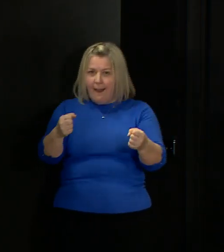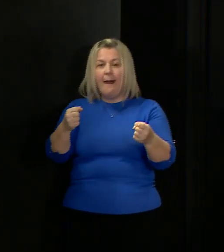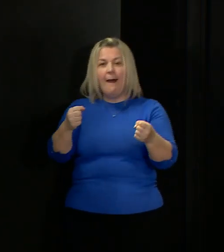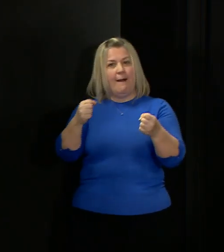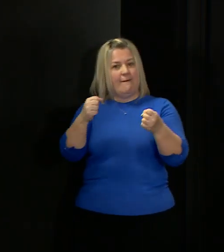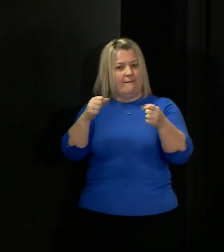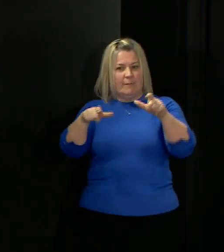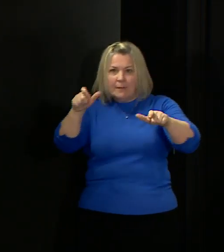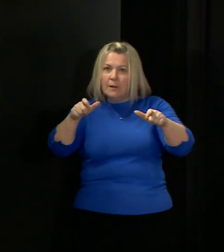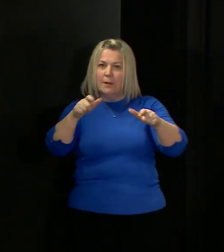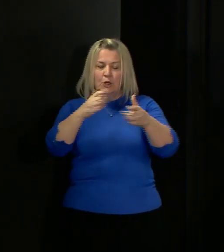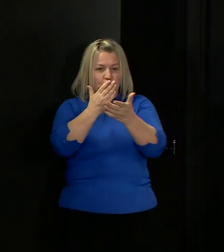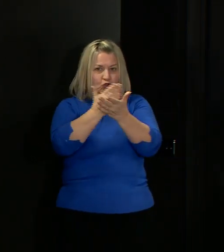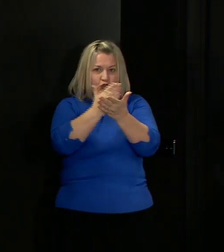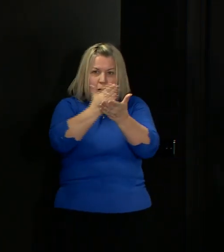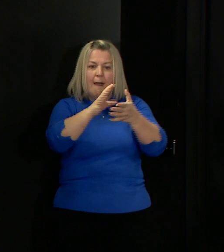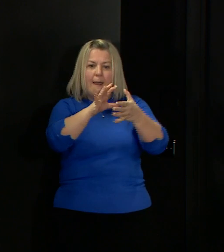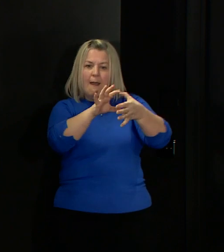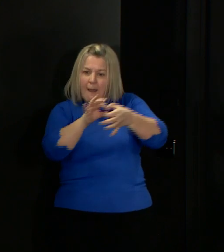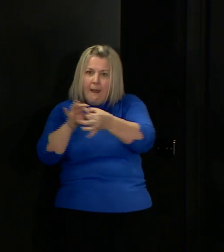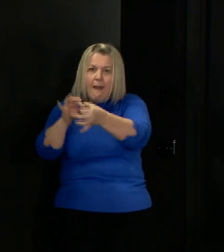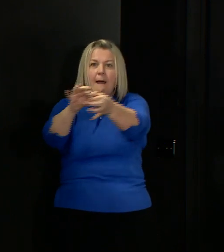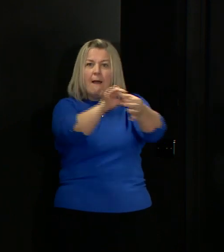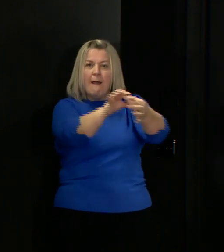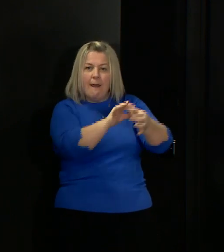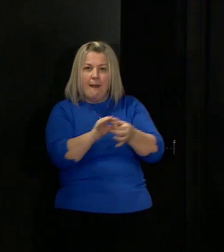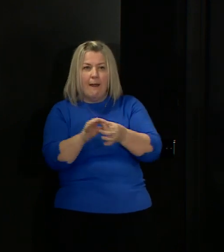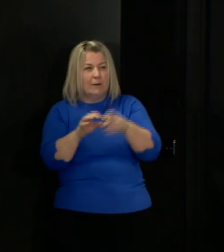so that we can get the learning that you're talking about but some of the